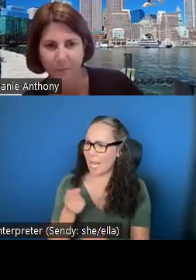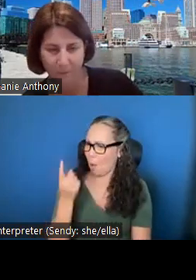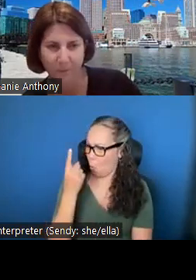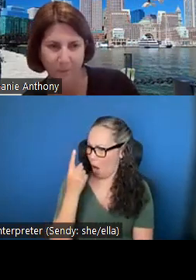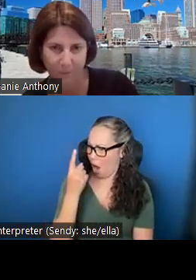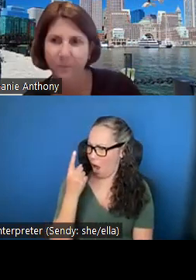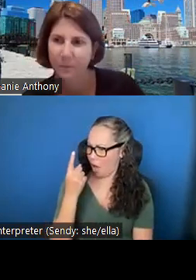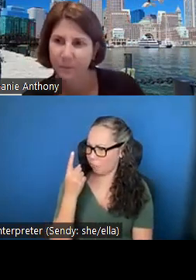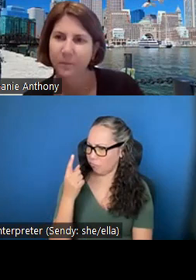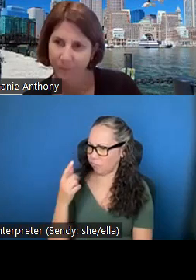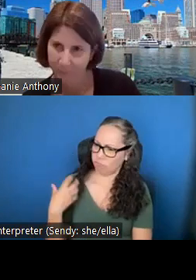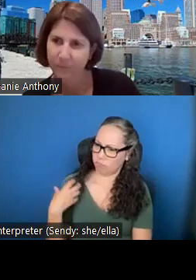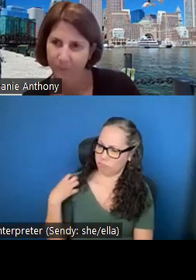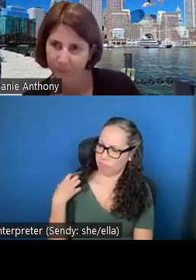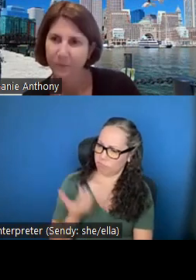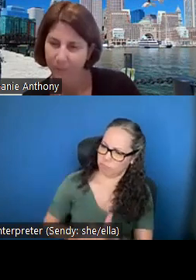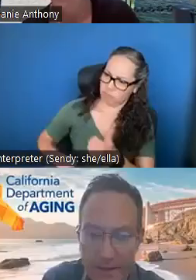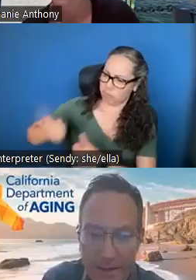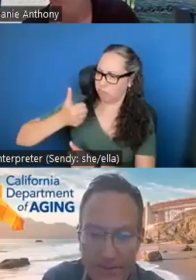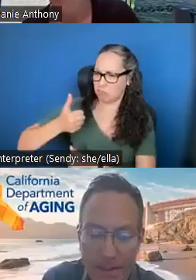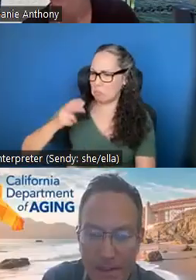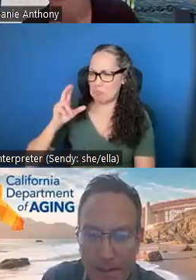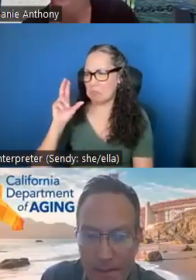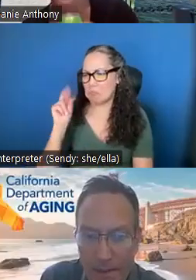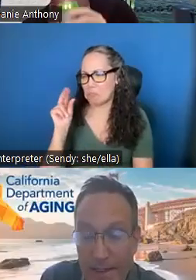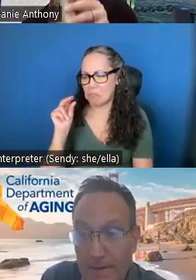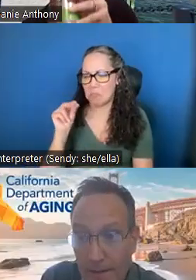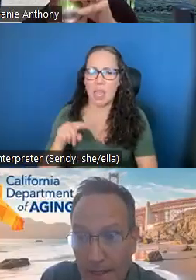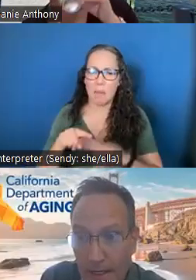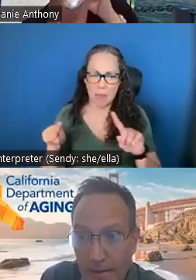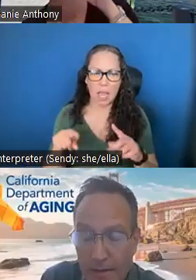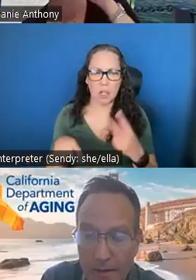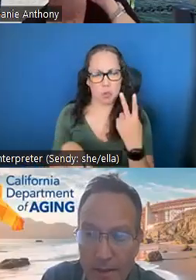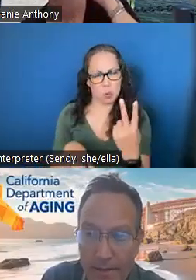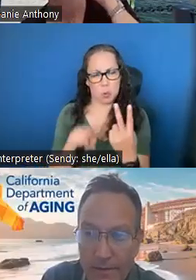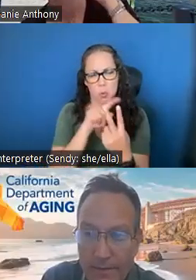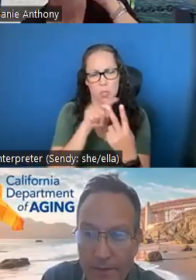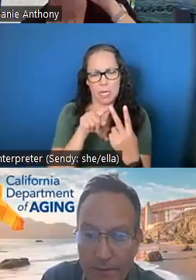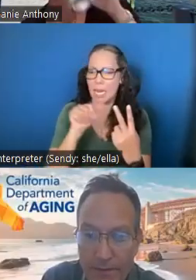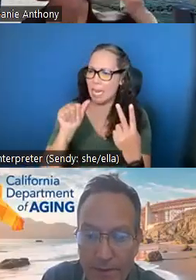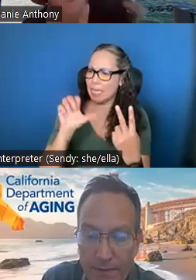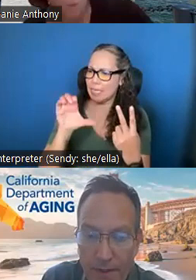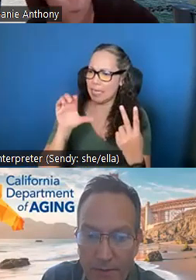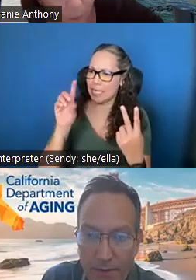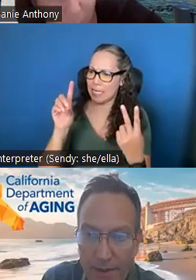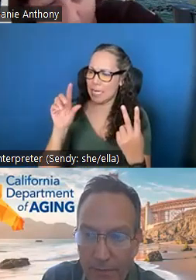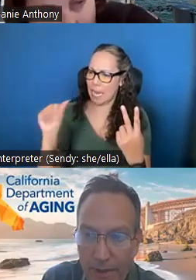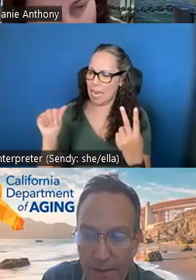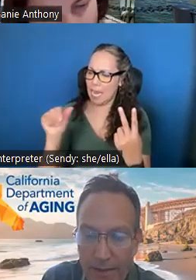two which would be both do and um n CDA um in terms of overseeing the structure and planning